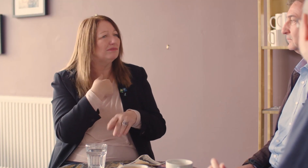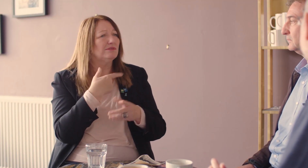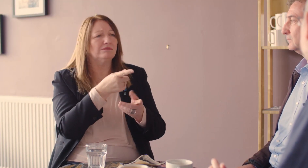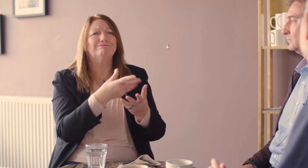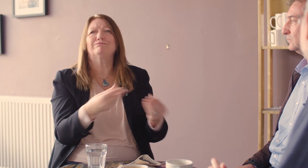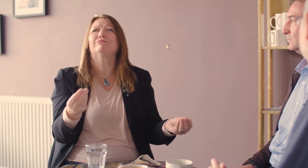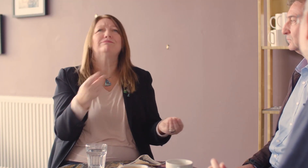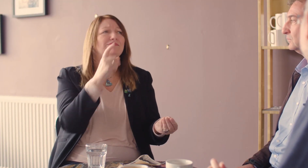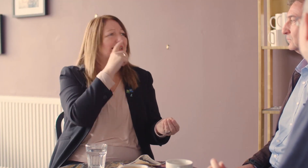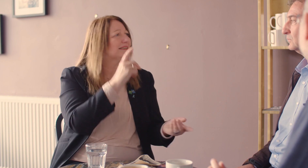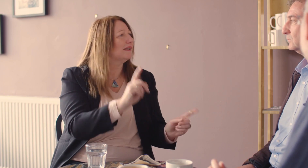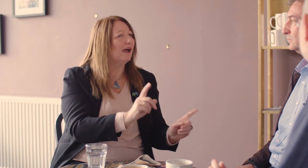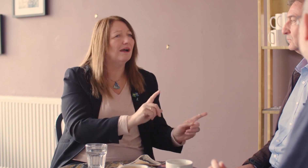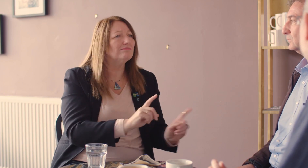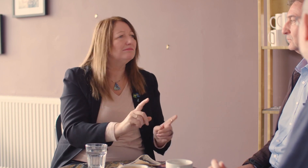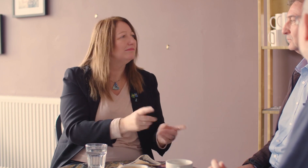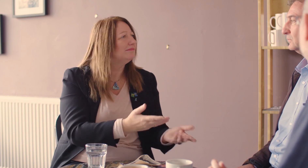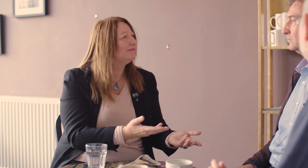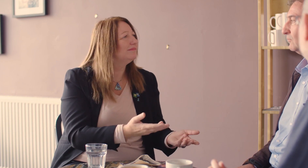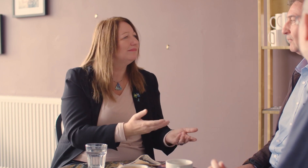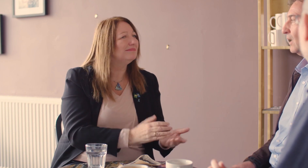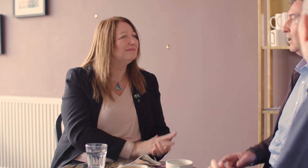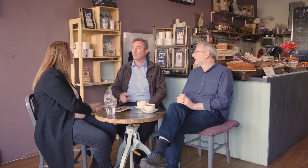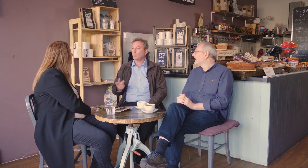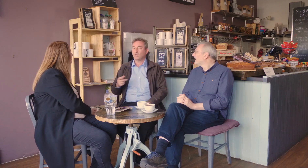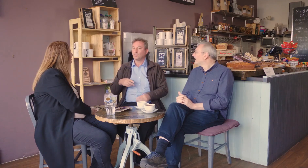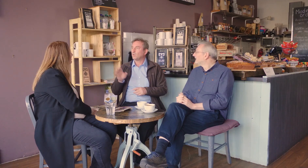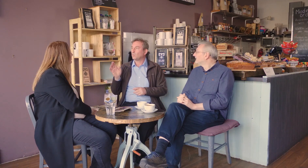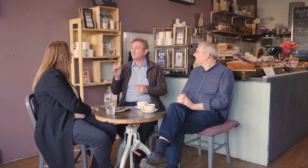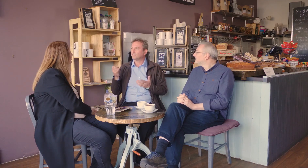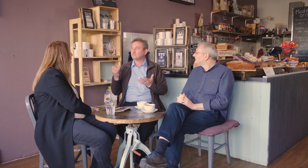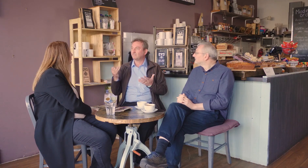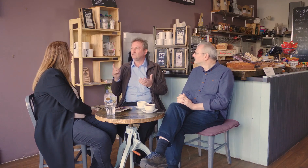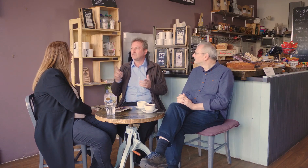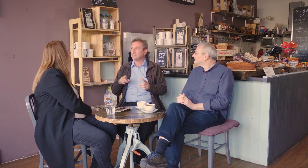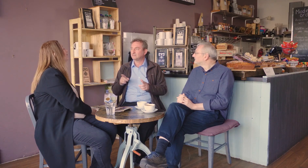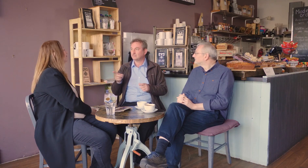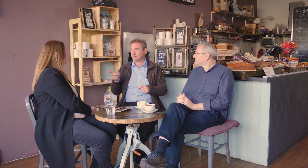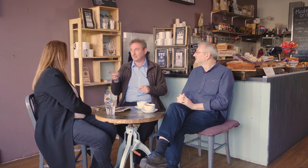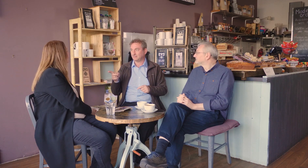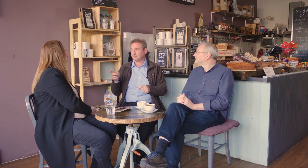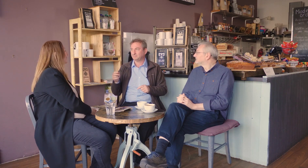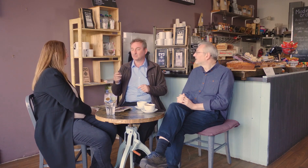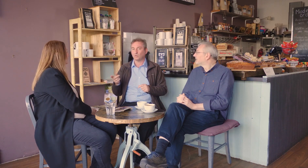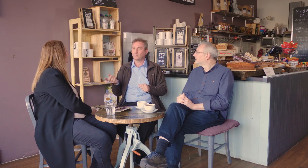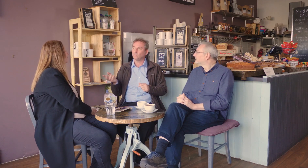You must have been wondering, "Where's our sister gone?" Altogether, you were there for seven years,